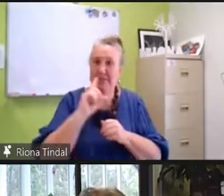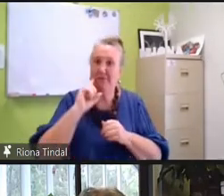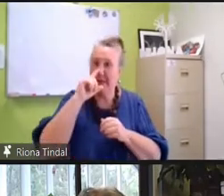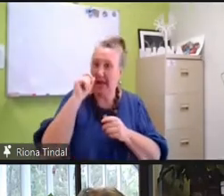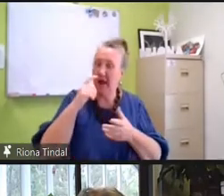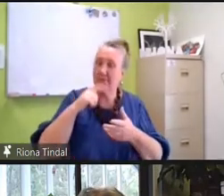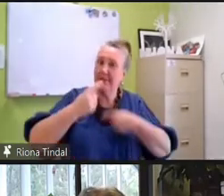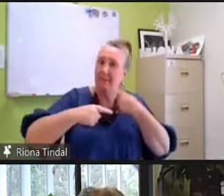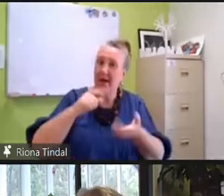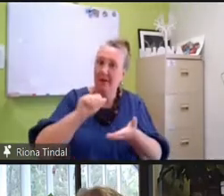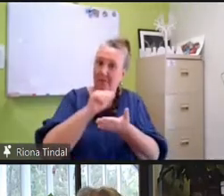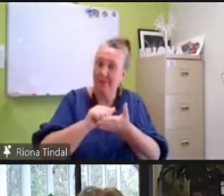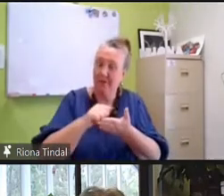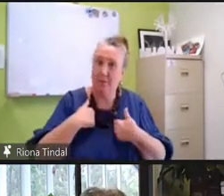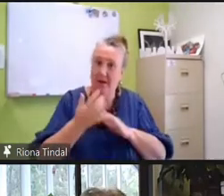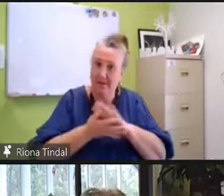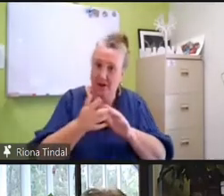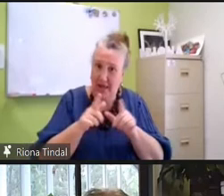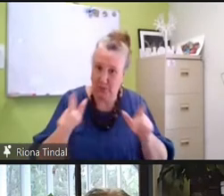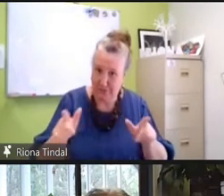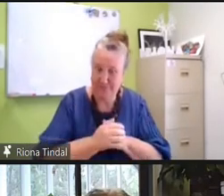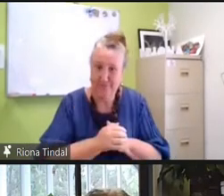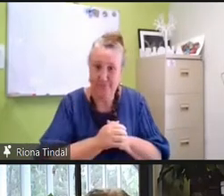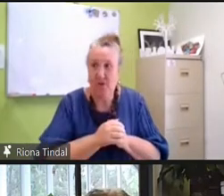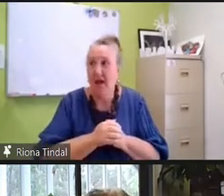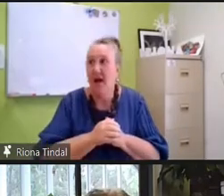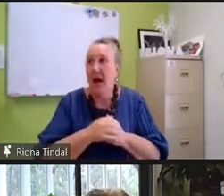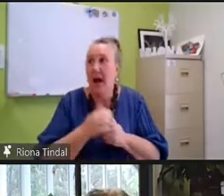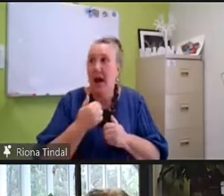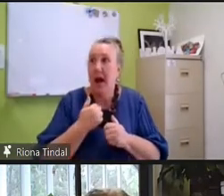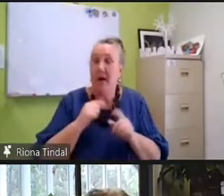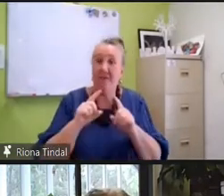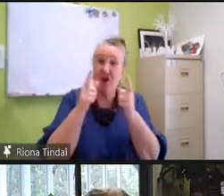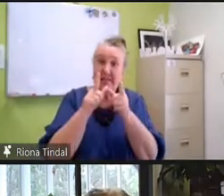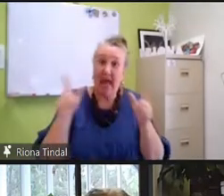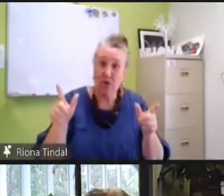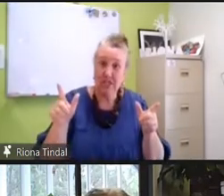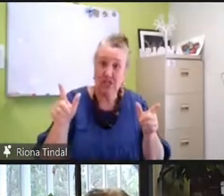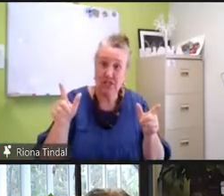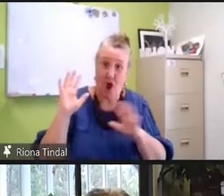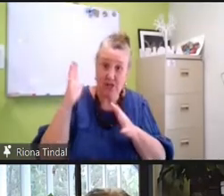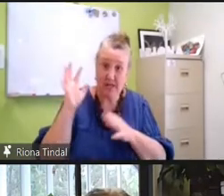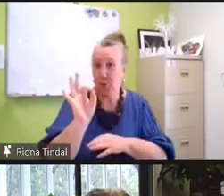are up to par. Philip is able to voice for me in an appropriate fashion for this level of content.